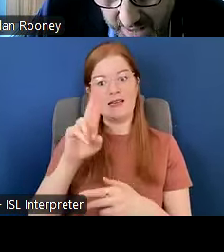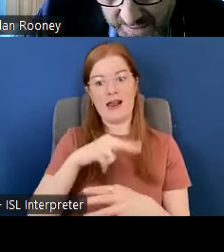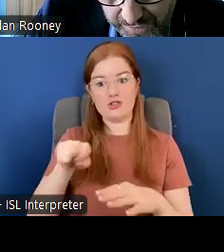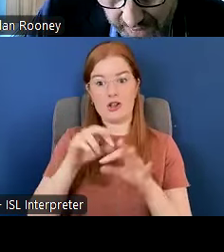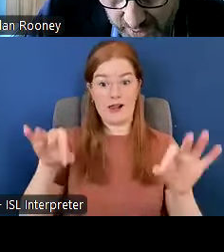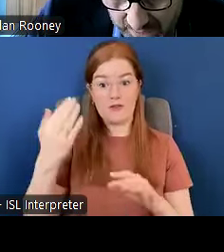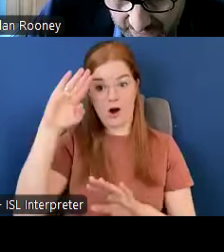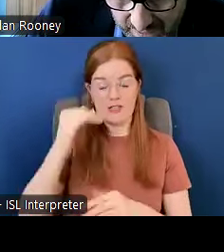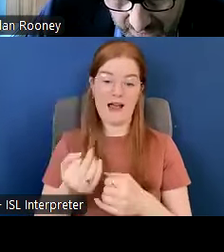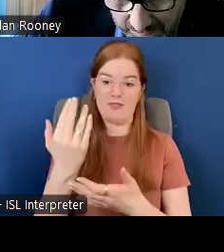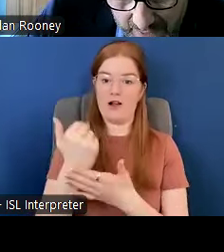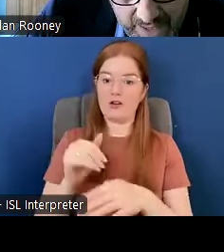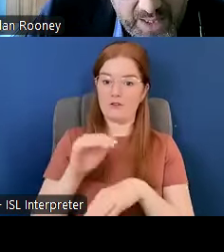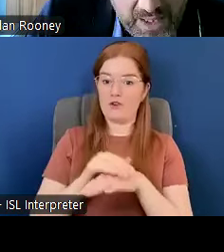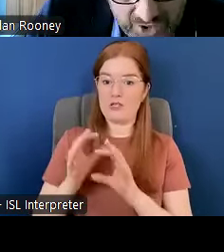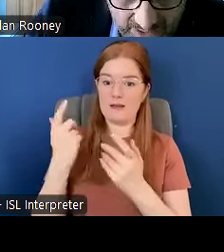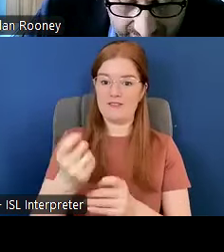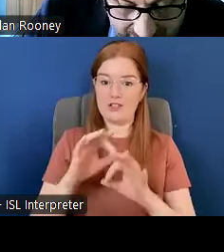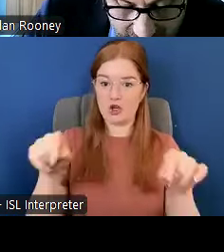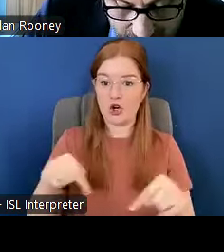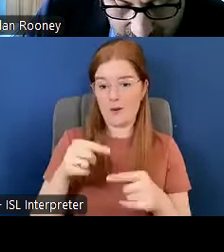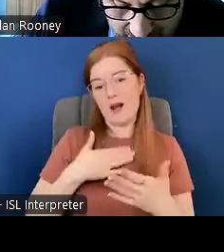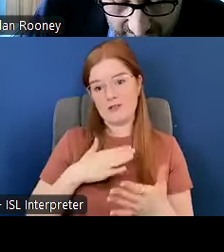the art of friendship giving circle. And I'd just like to take the opportunity to